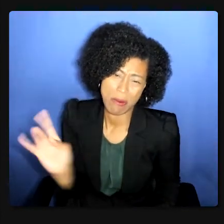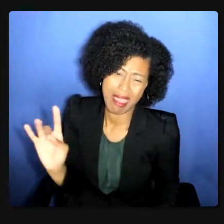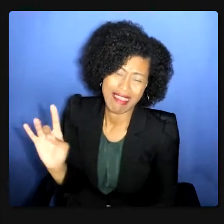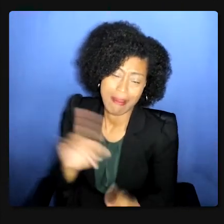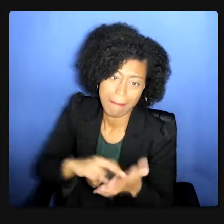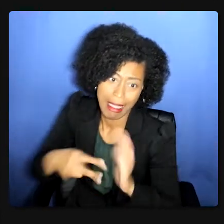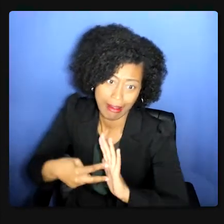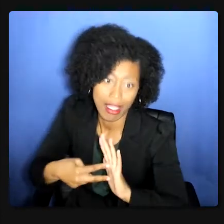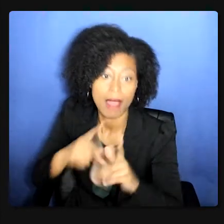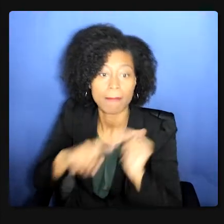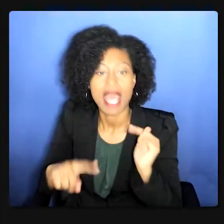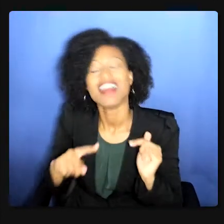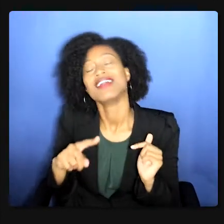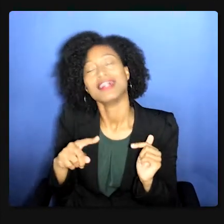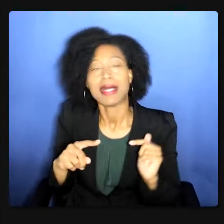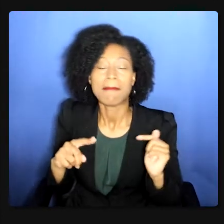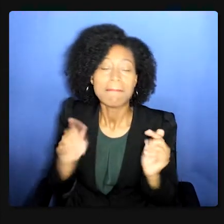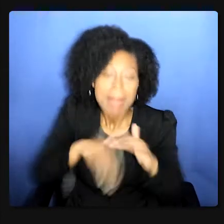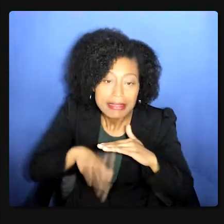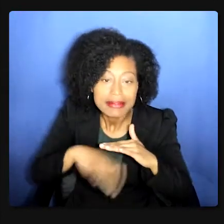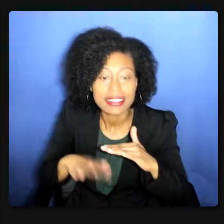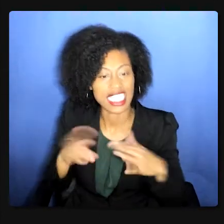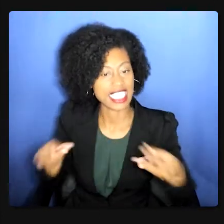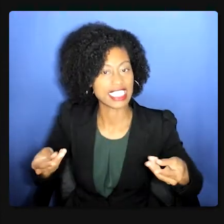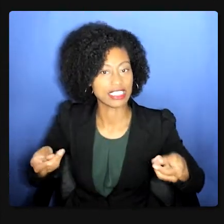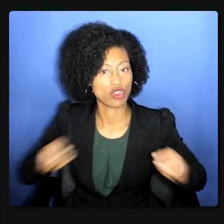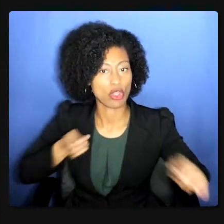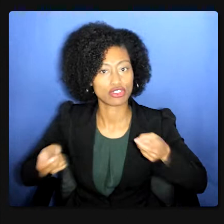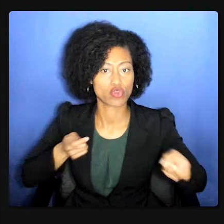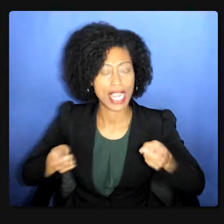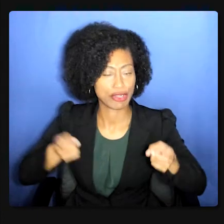Kubernetes is what we call an orchestrator, right? Consists of two parts.